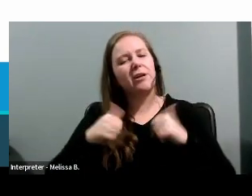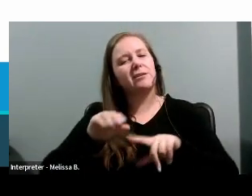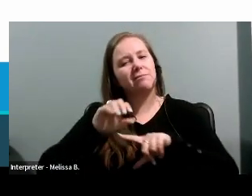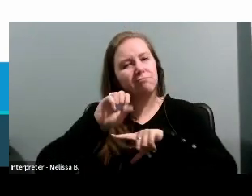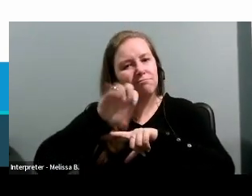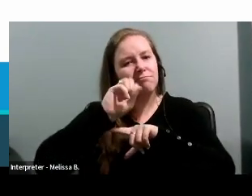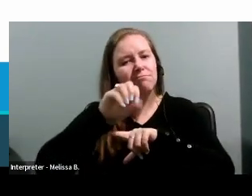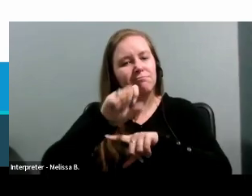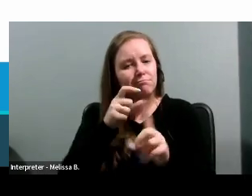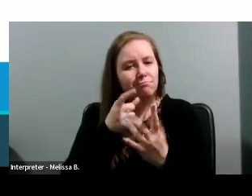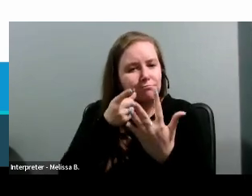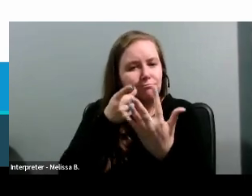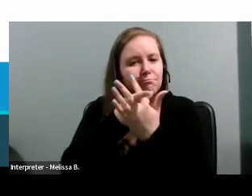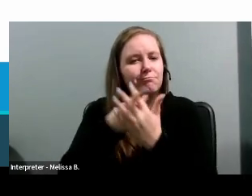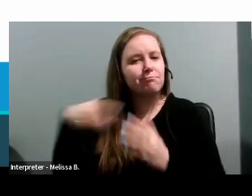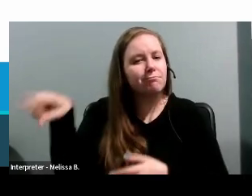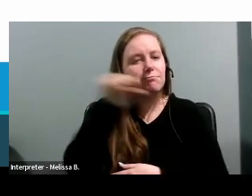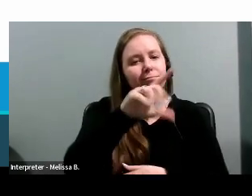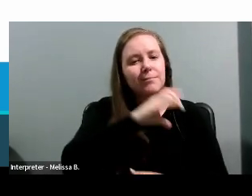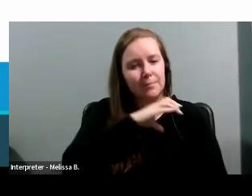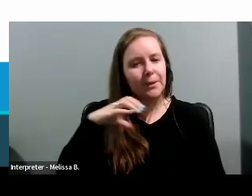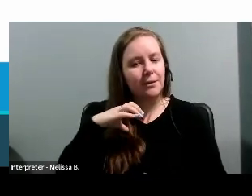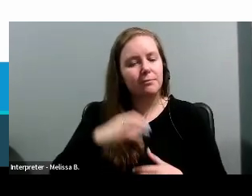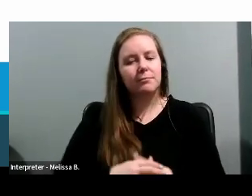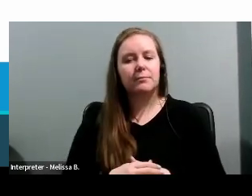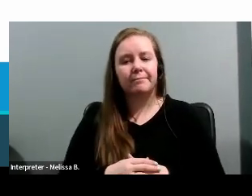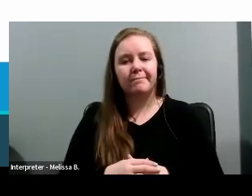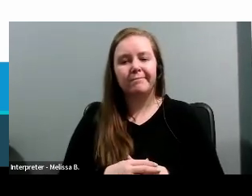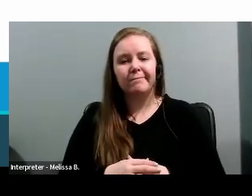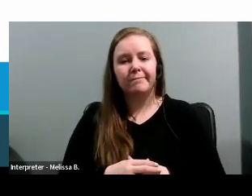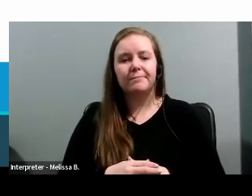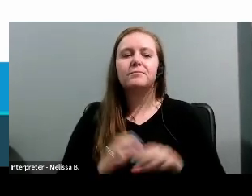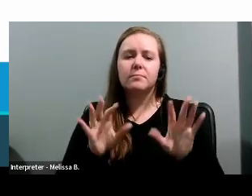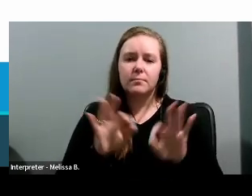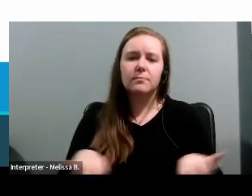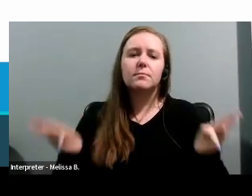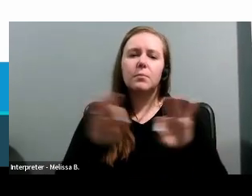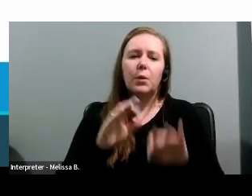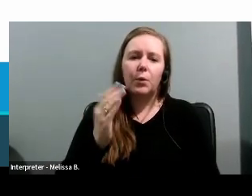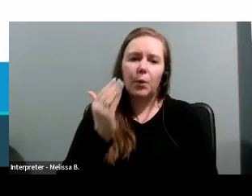Shannon Spencer (she/her): And just know that, you know, know your committee… know who… we showed who the committee members are.